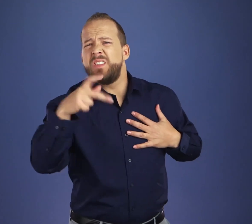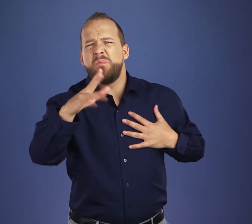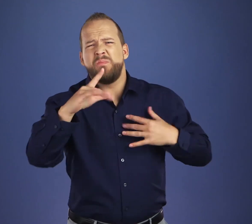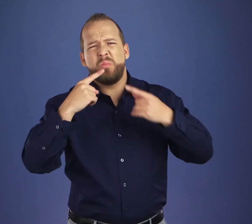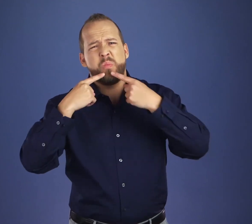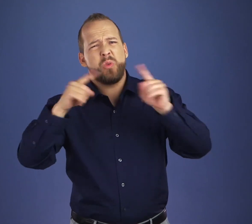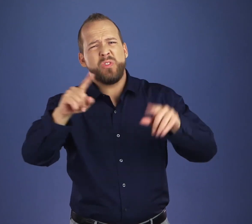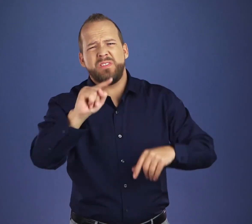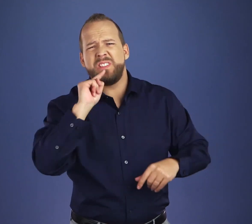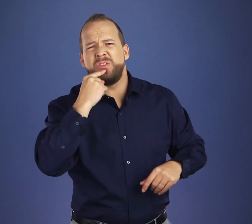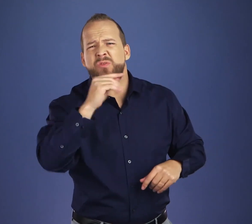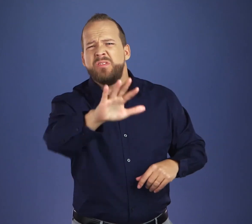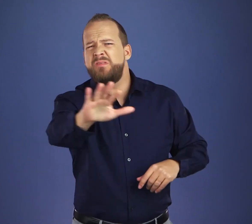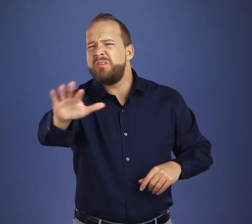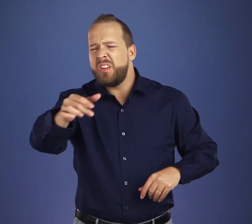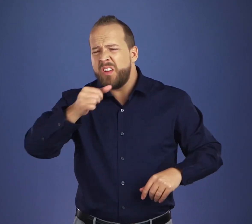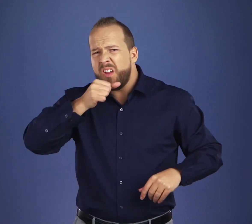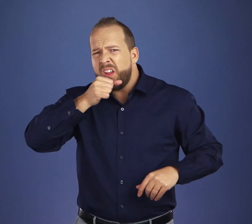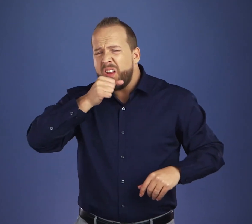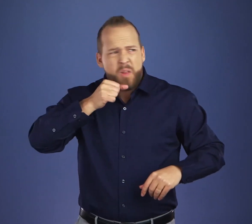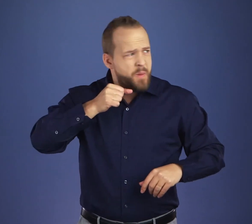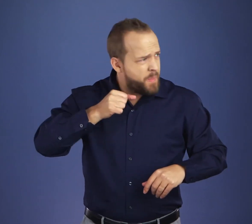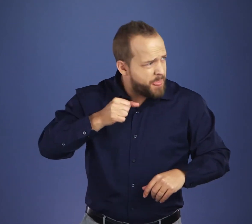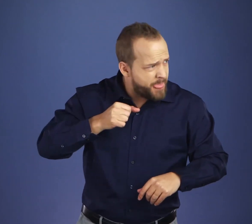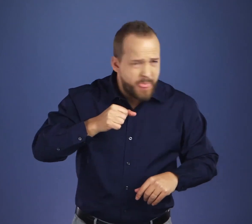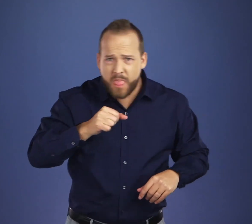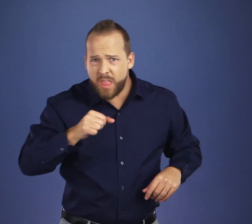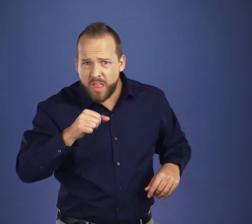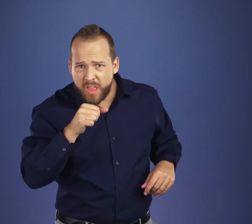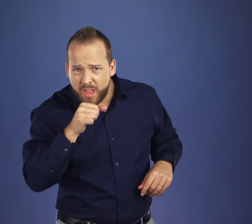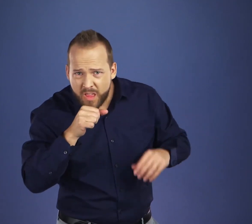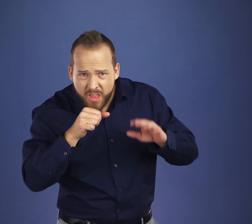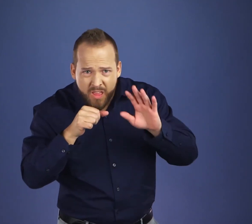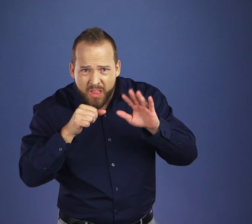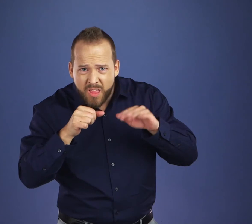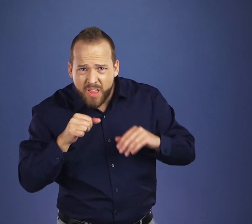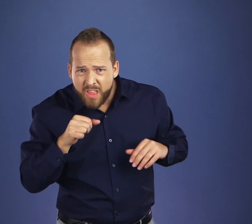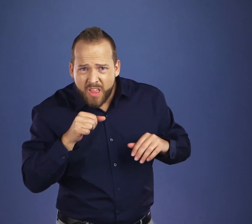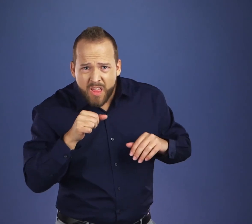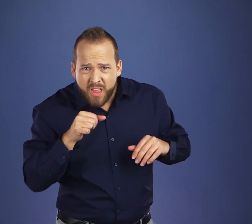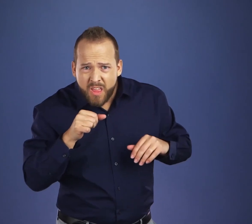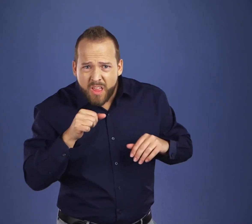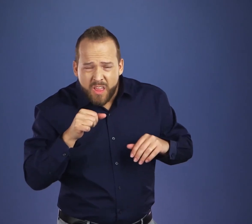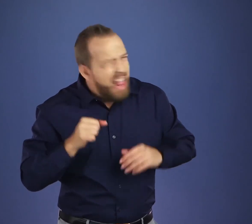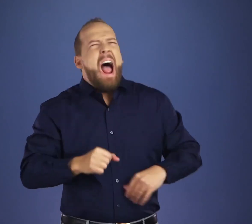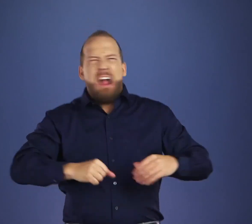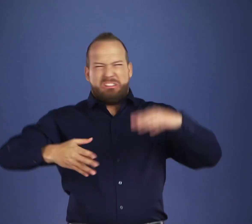he recalled the joys of Twelfth Step work; and then he lowered the boom.